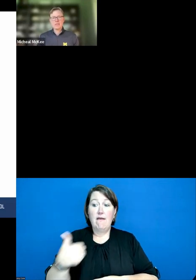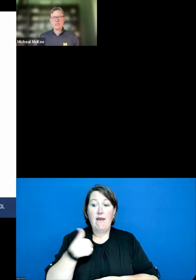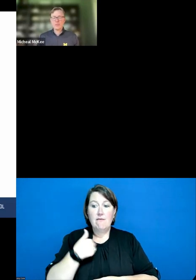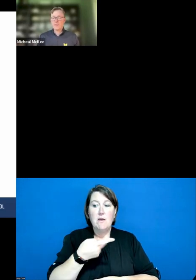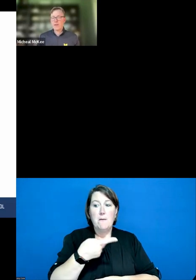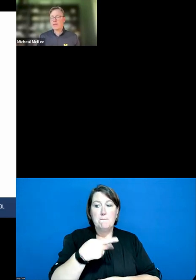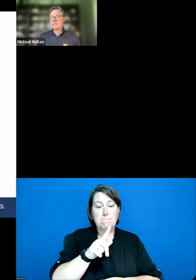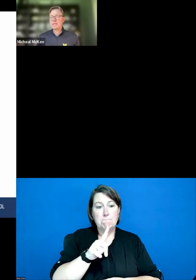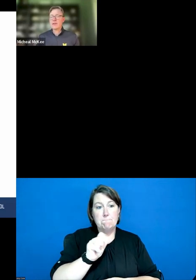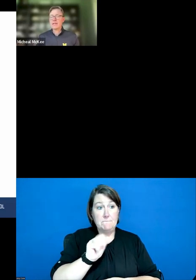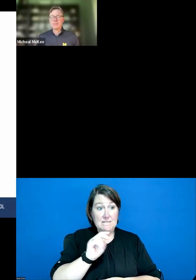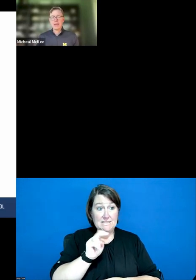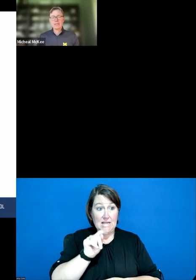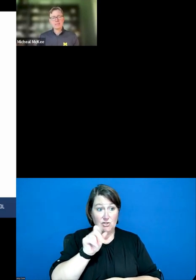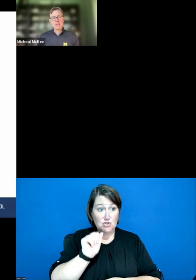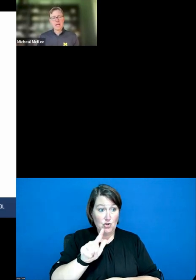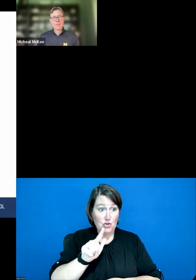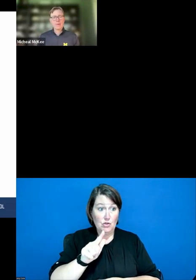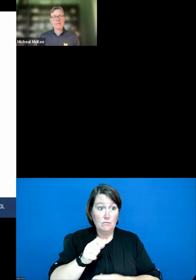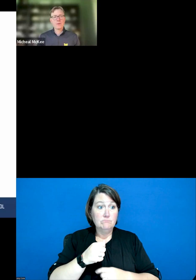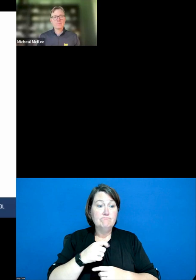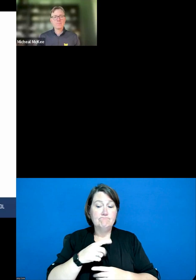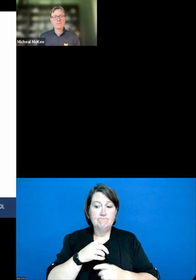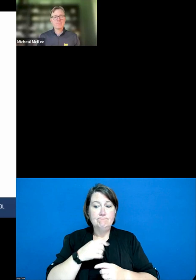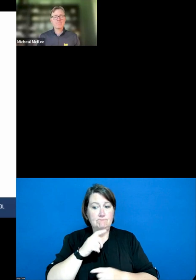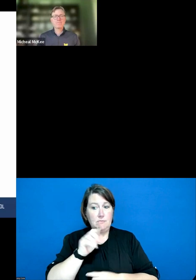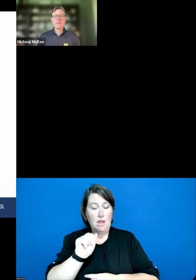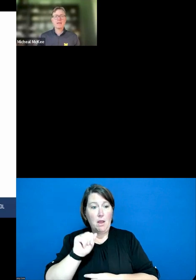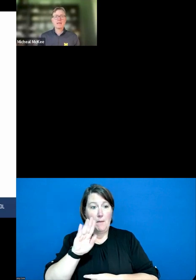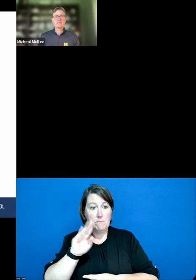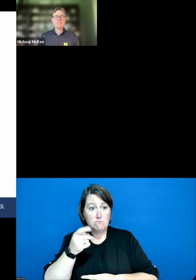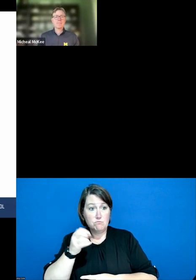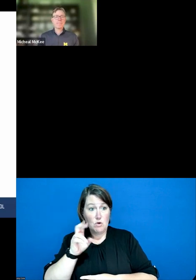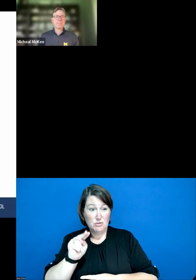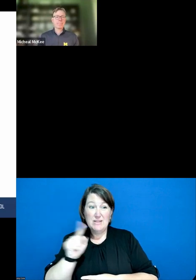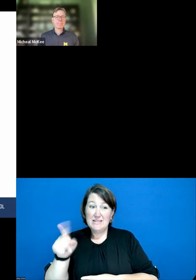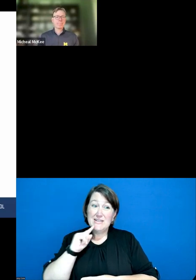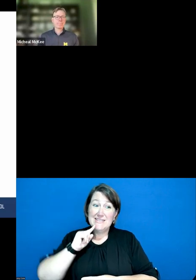These are very serious pregnancy and birth outcomes. Hey, next.